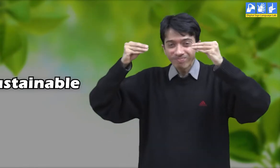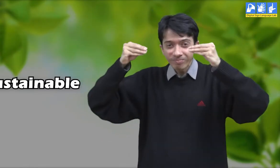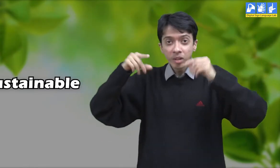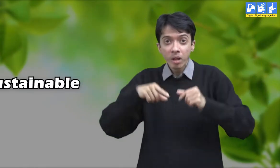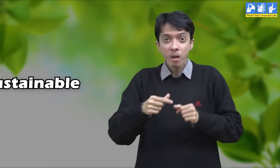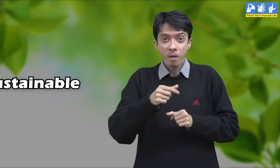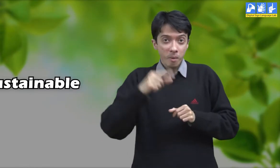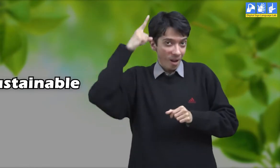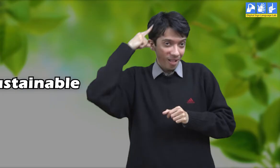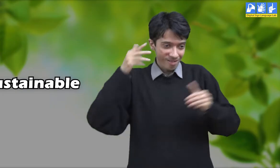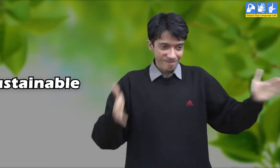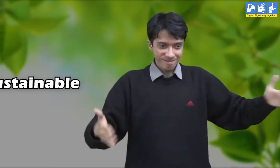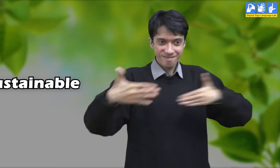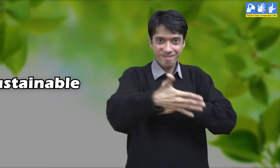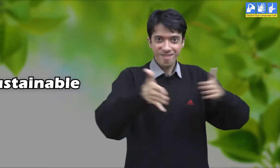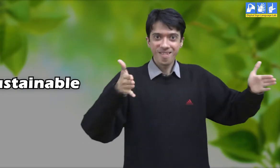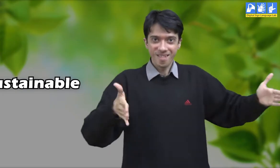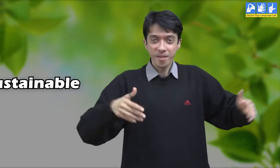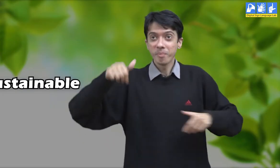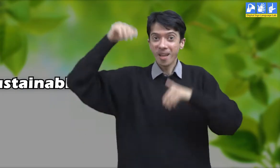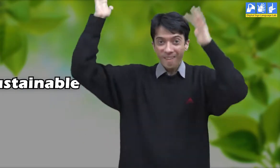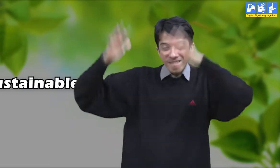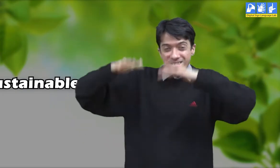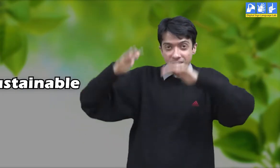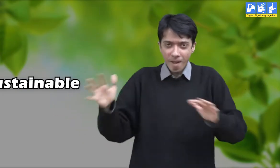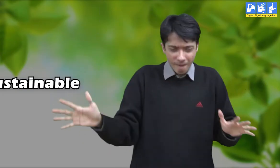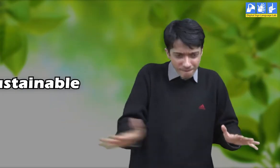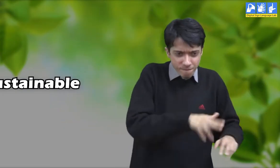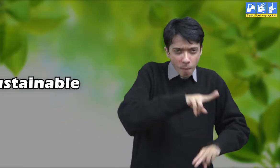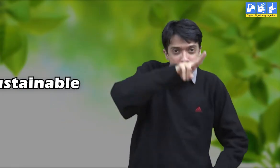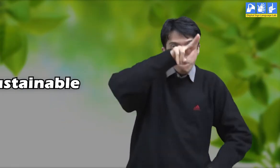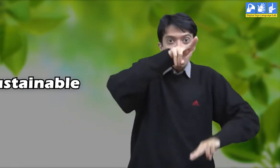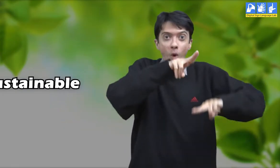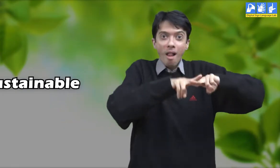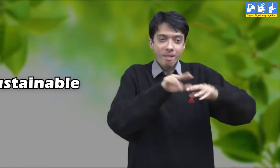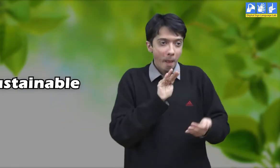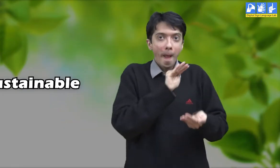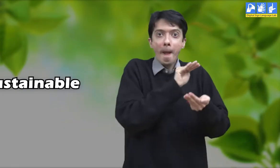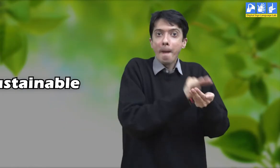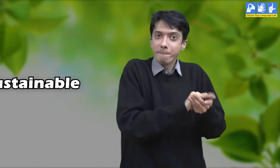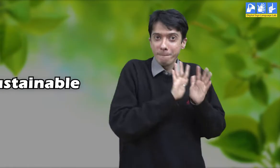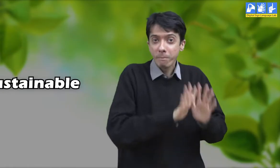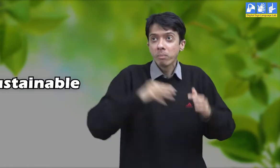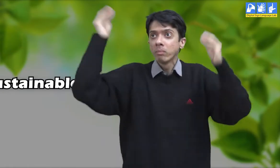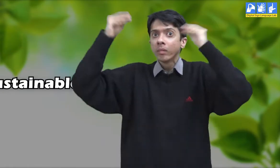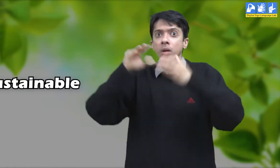Rainwater harvesting is a sustainable method to collect and store the rain water.